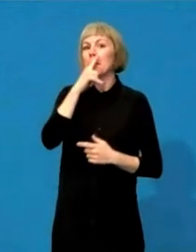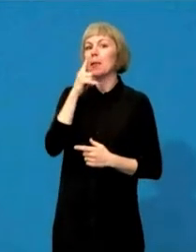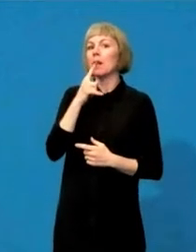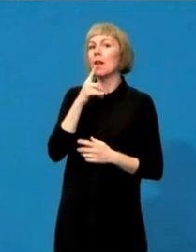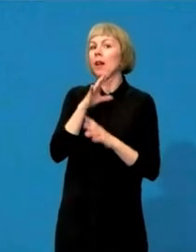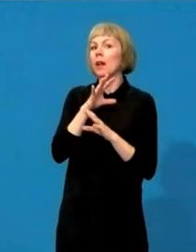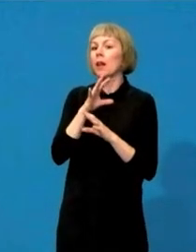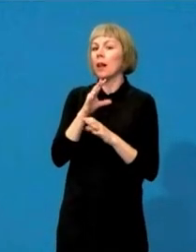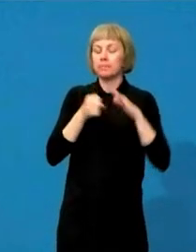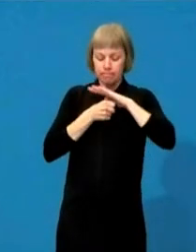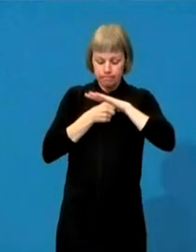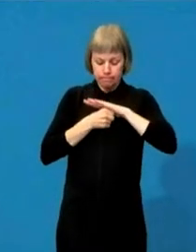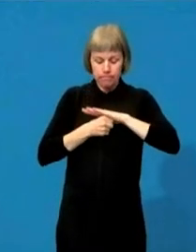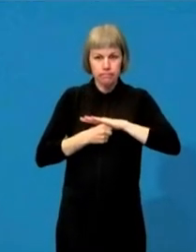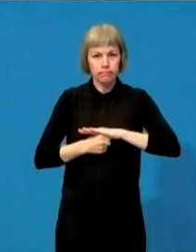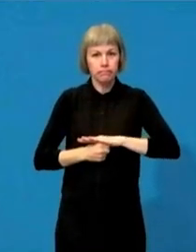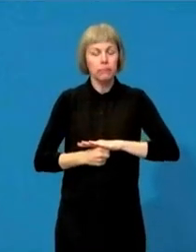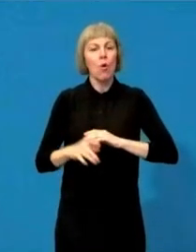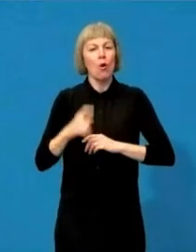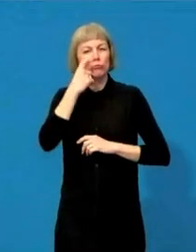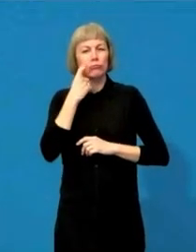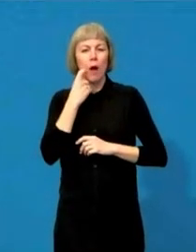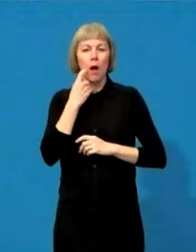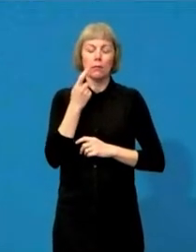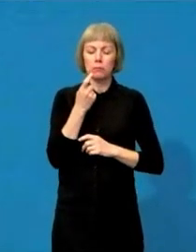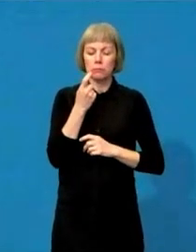know, sink it with drugs or alcohol or, you know, with those sort of things.